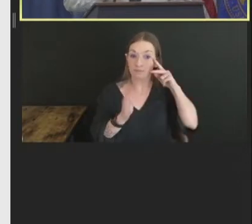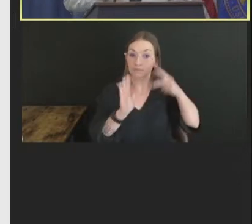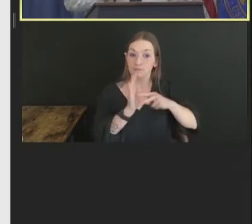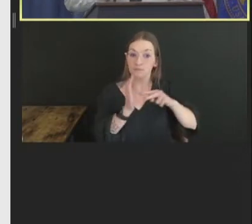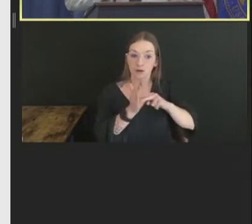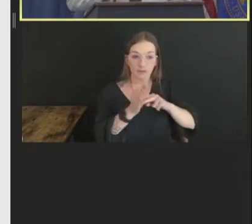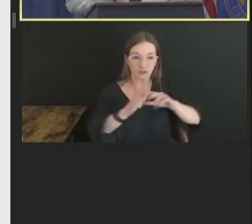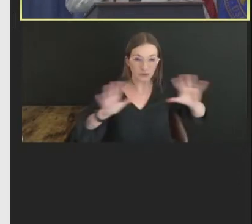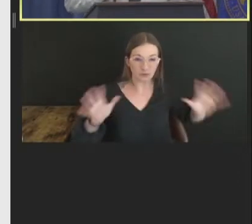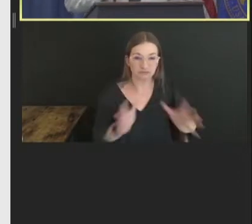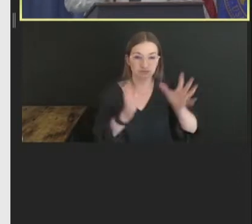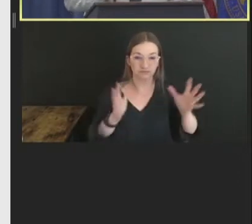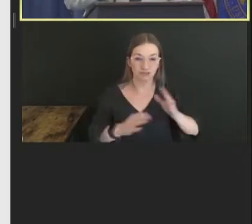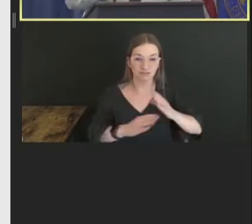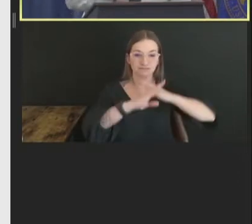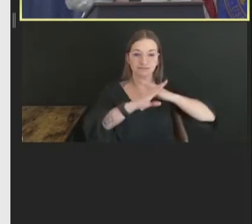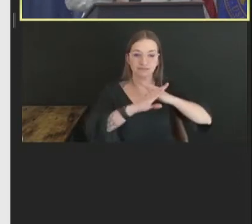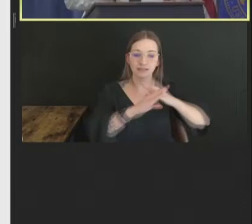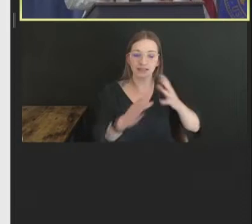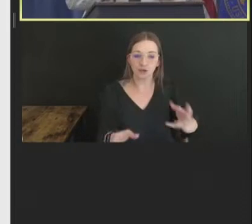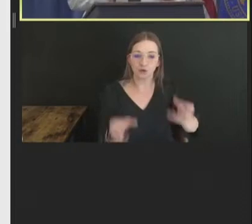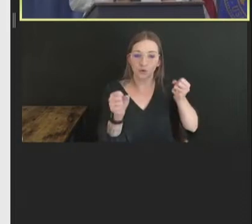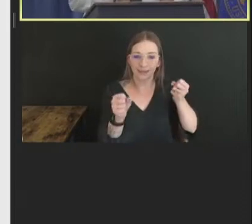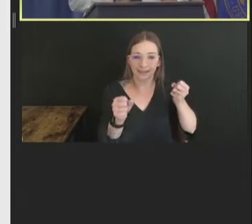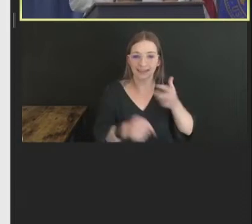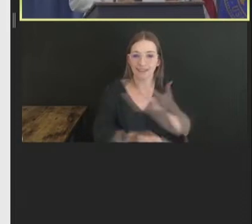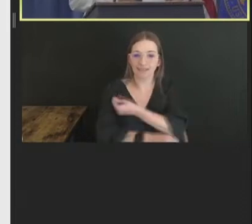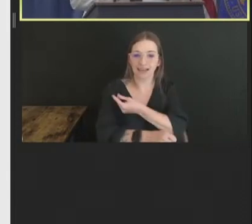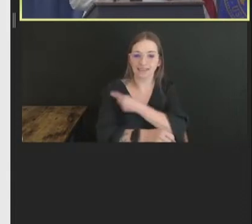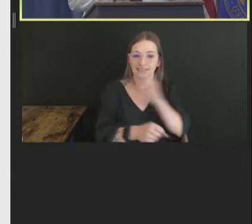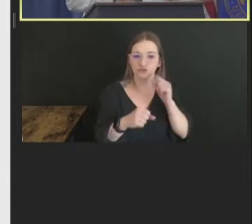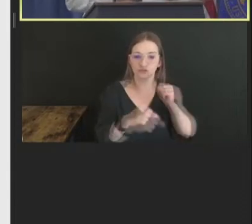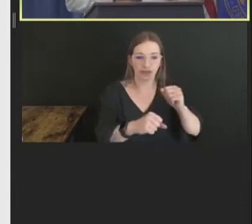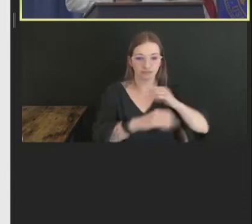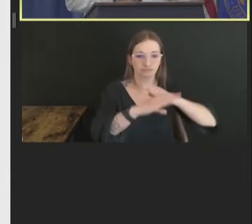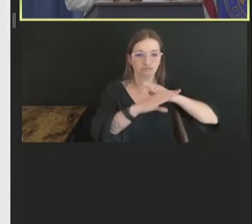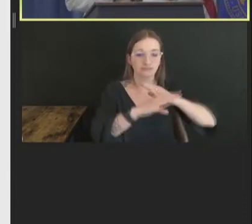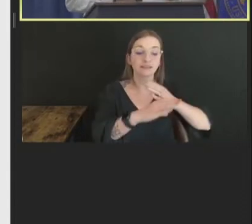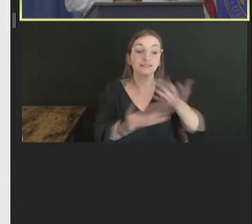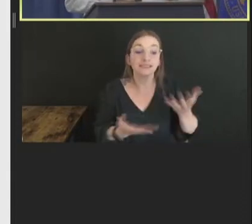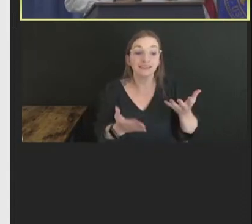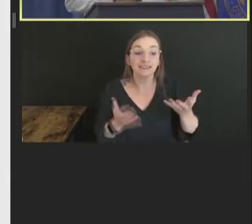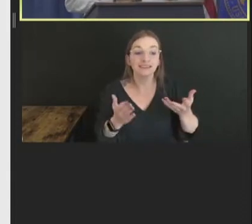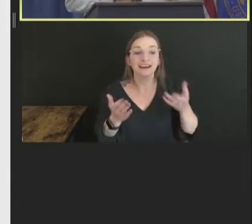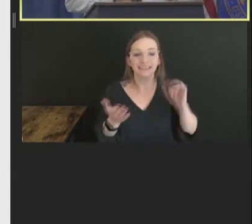That may not be completely conducive to a long term protective immune response that